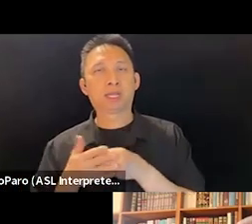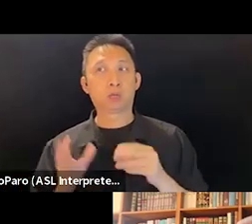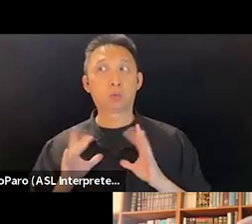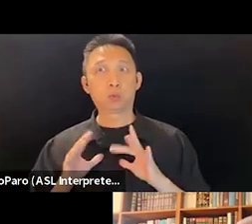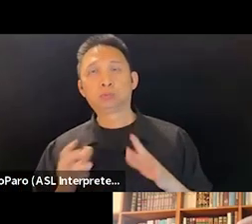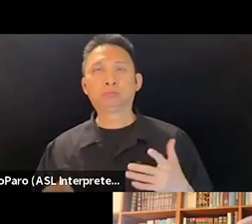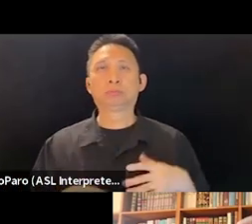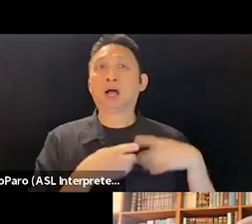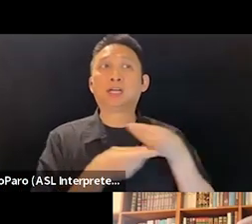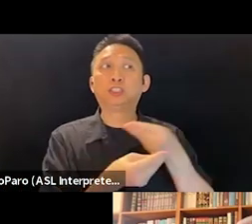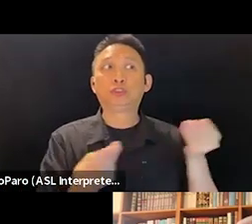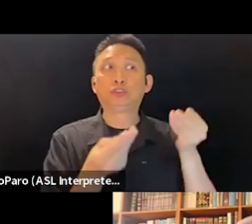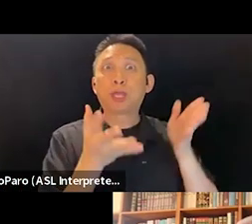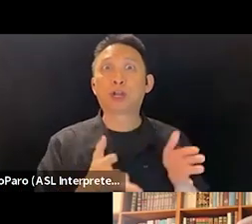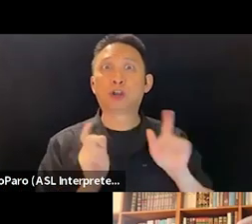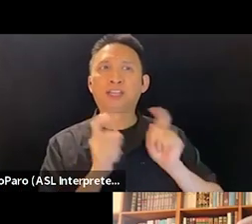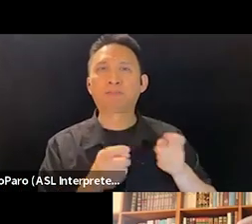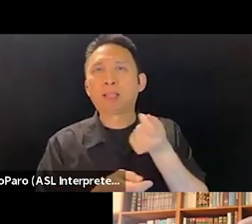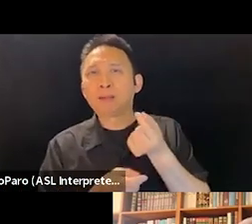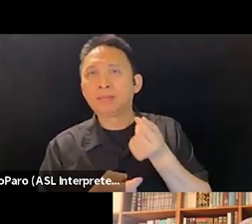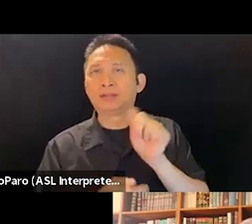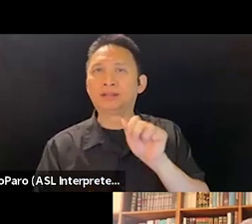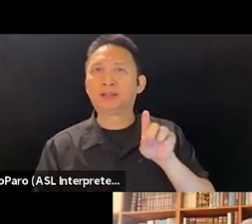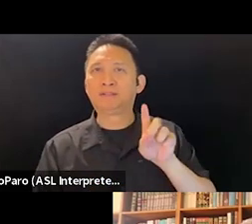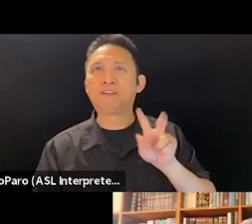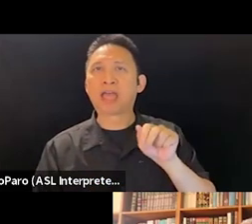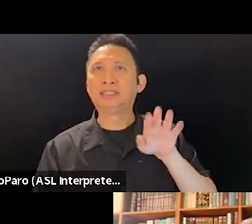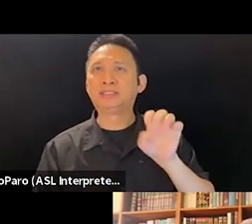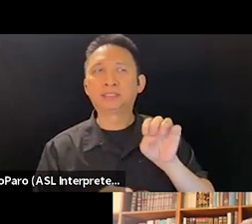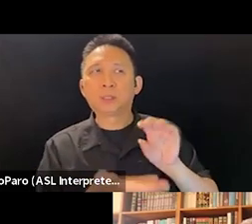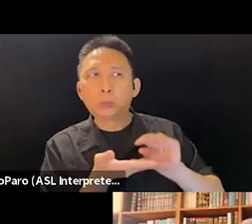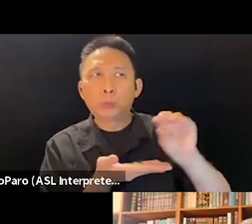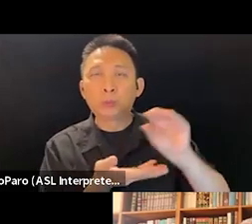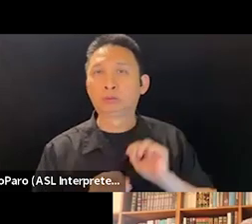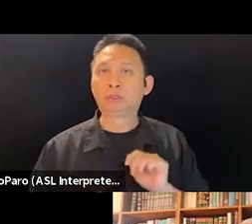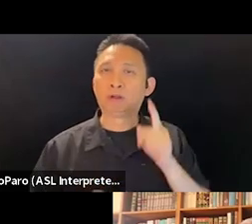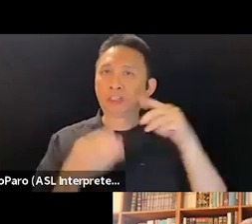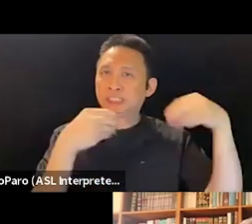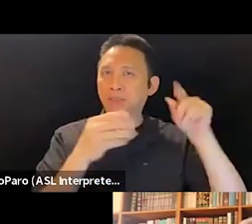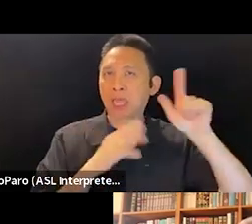to give you a small advance against sales. And you might get one or two foundations that like you